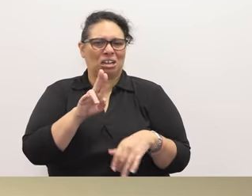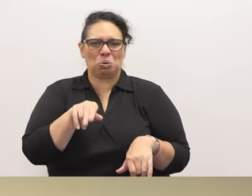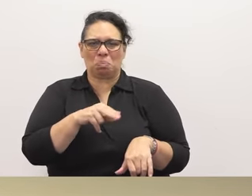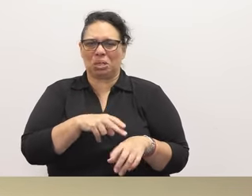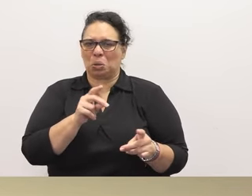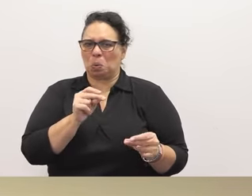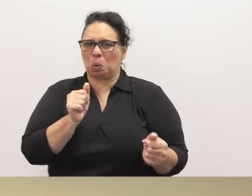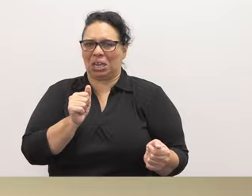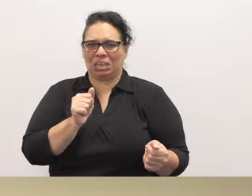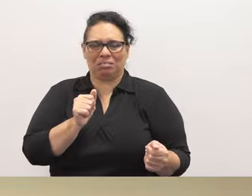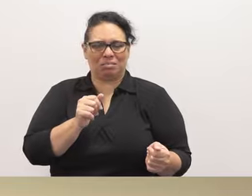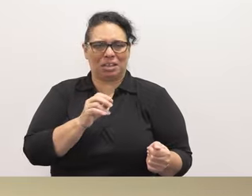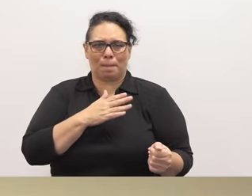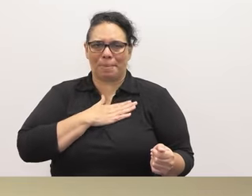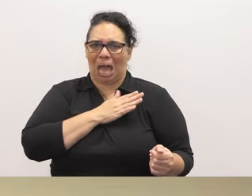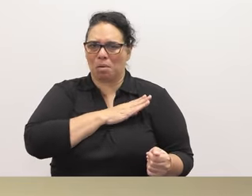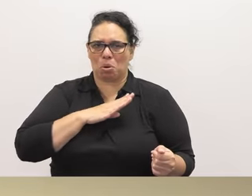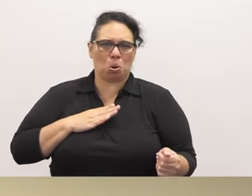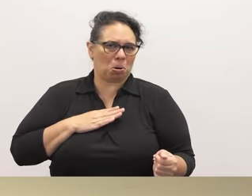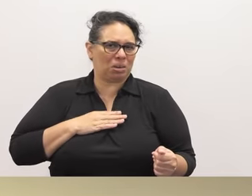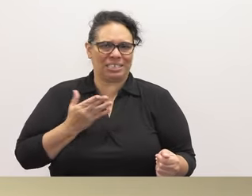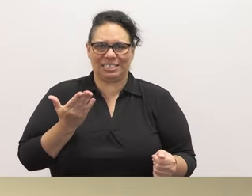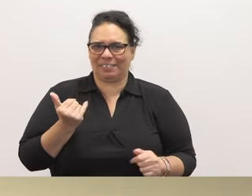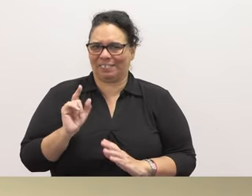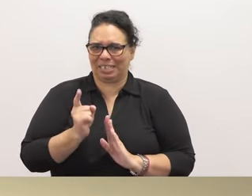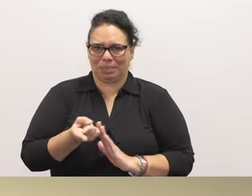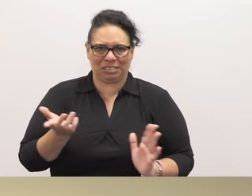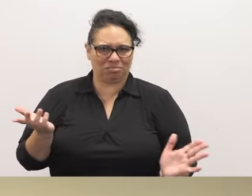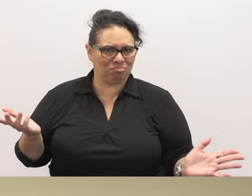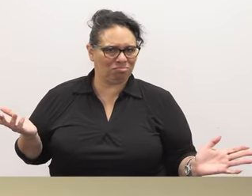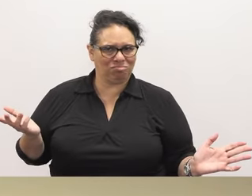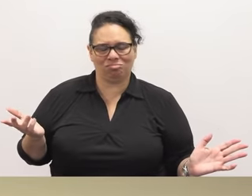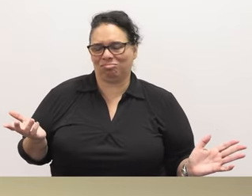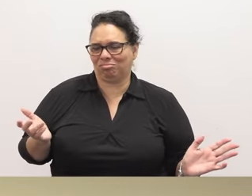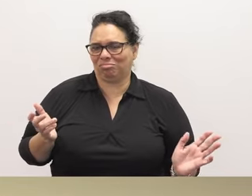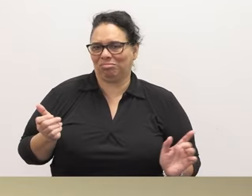when my board does it, it takes us about 15 minutes to conduct a self-evaluation.